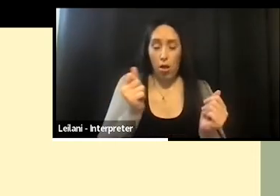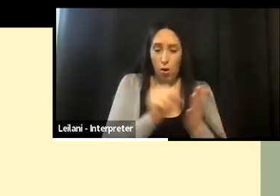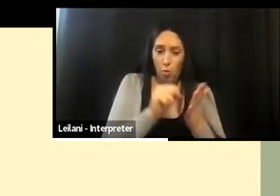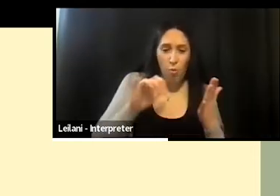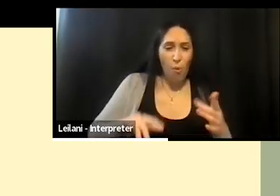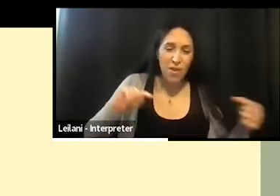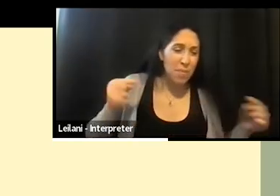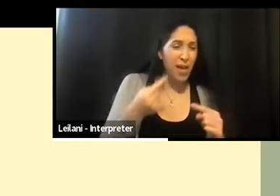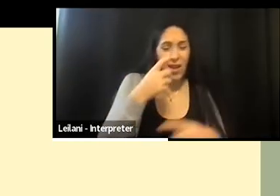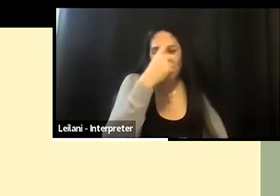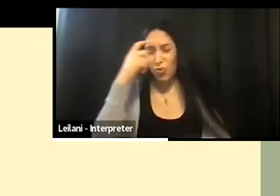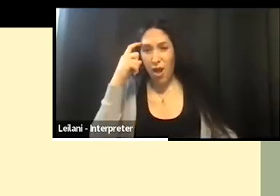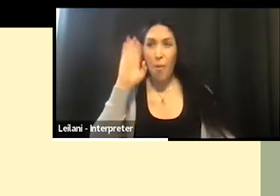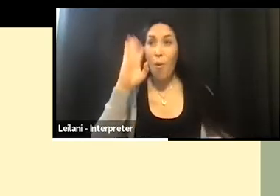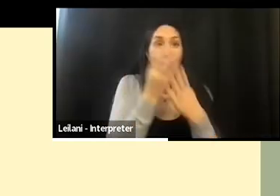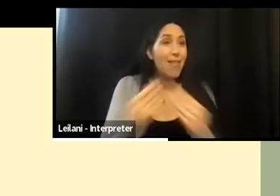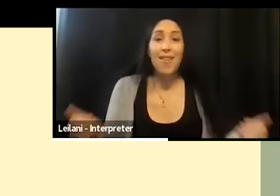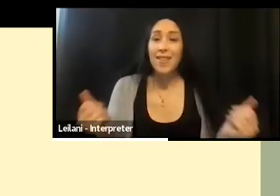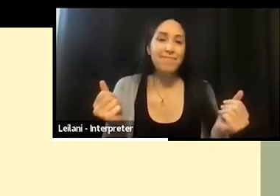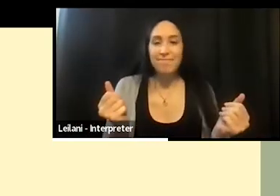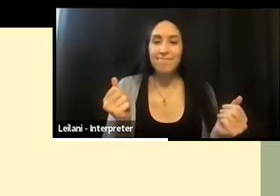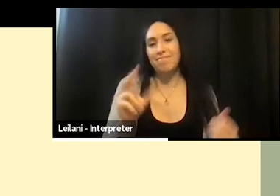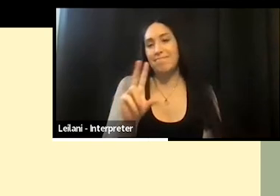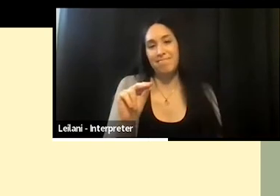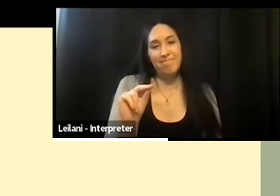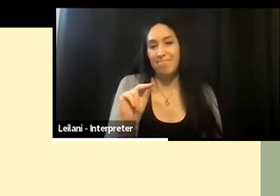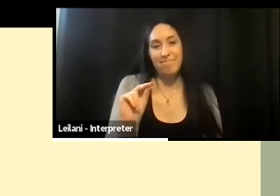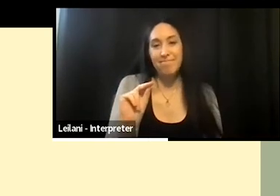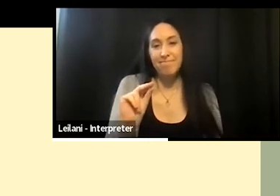and trauma we have experienced throughout our lives.